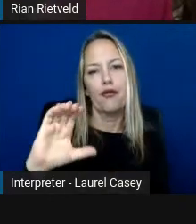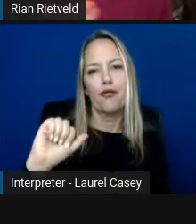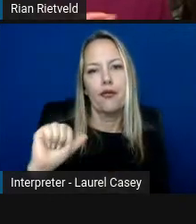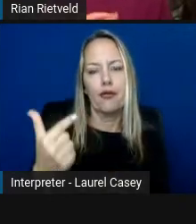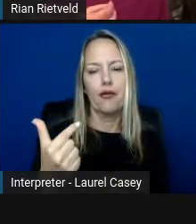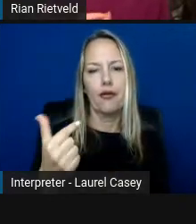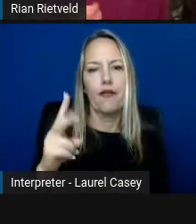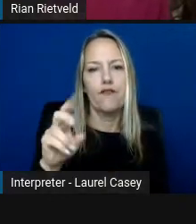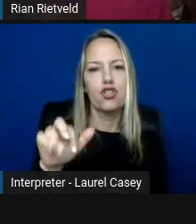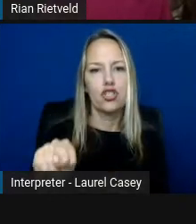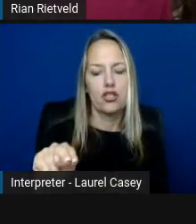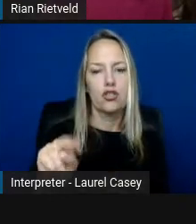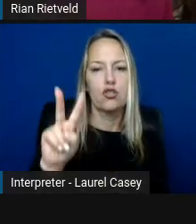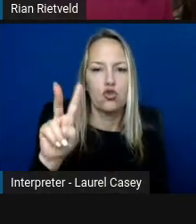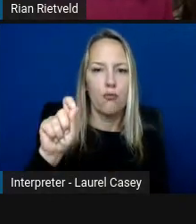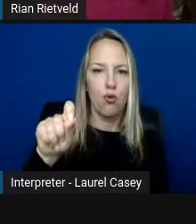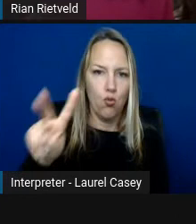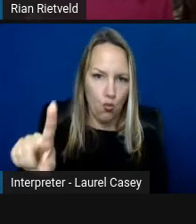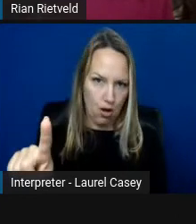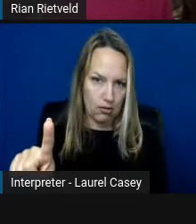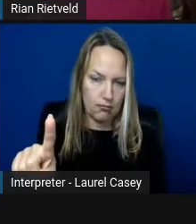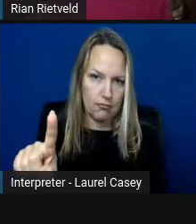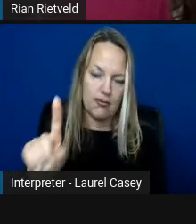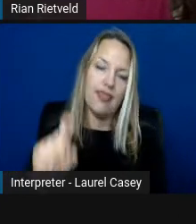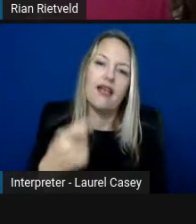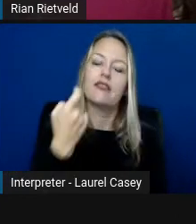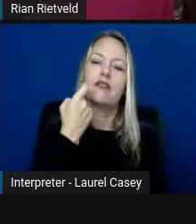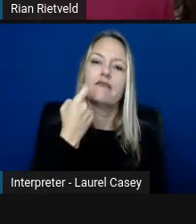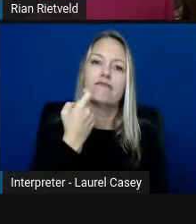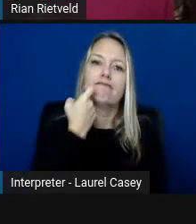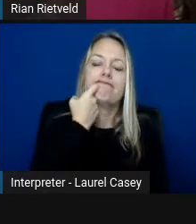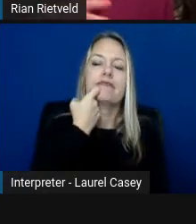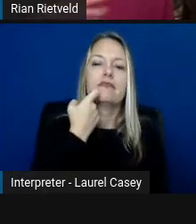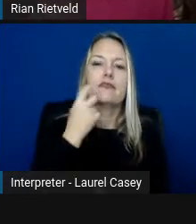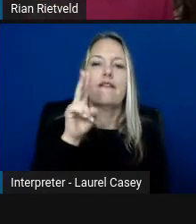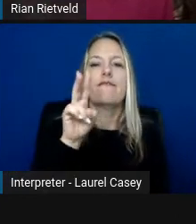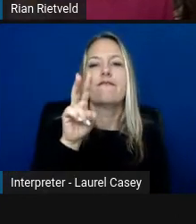that's at the moment, the latest version, and we globally stick